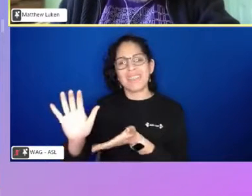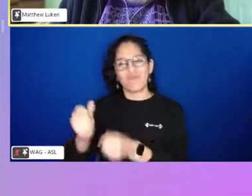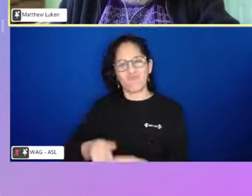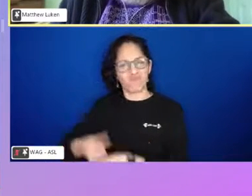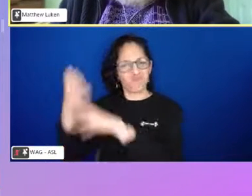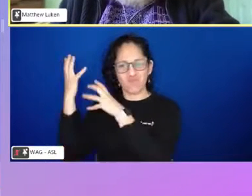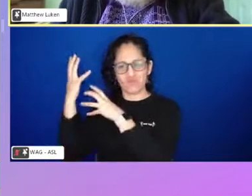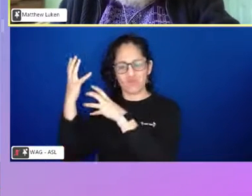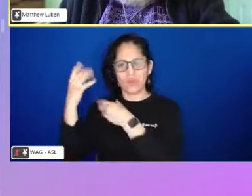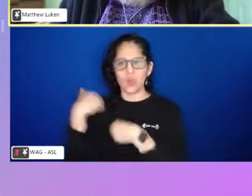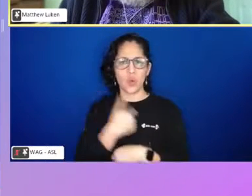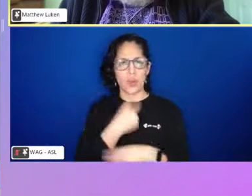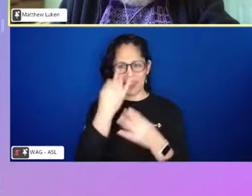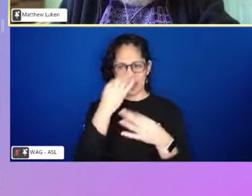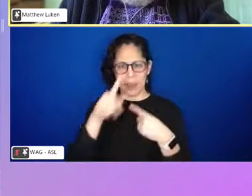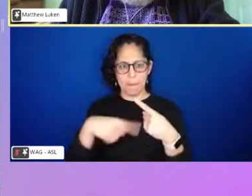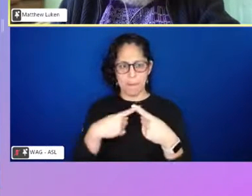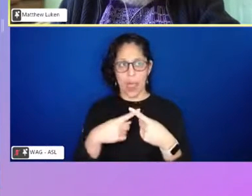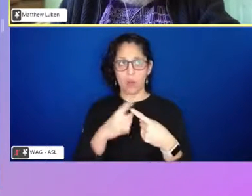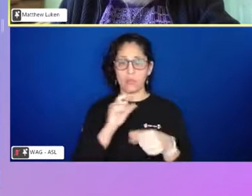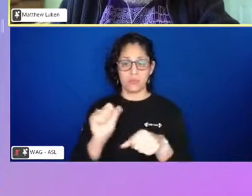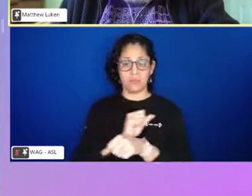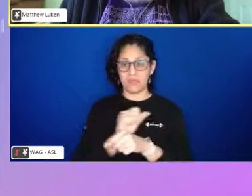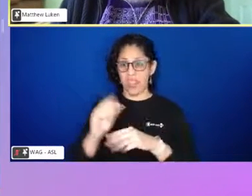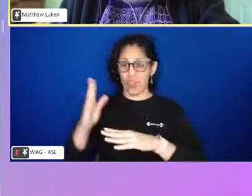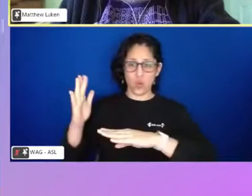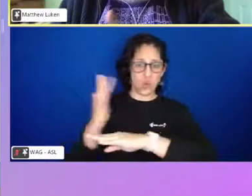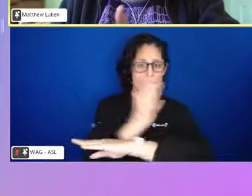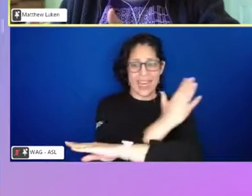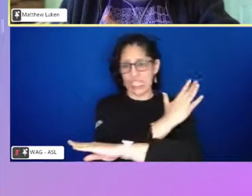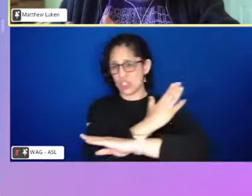groups that It's about eliminating are excluded? points of exclusion. It starts to